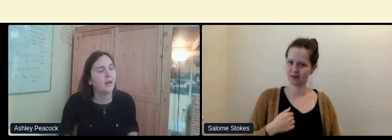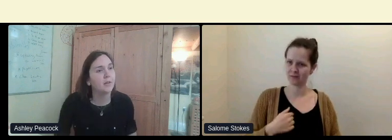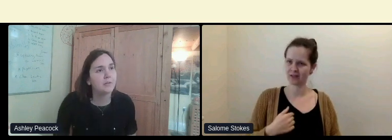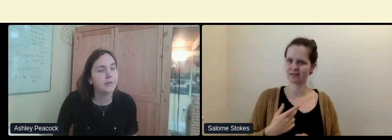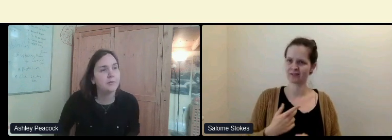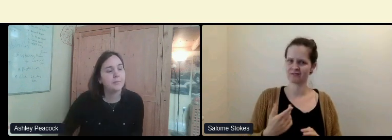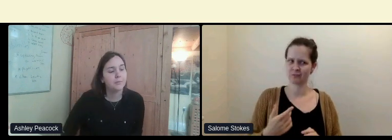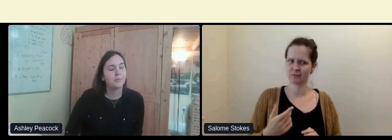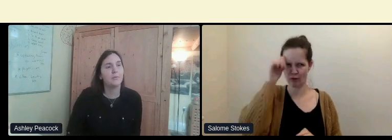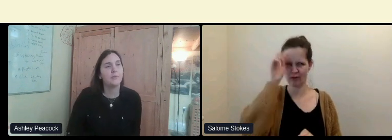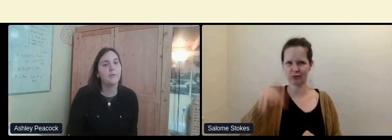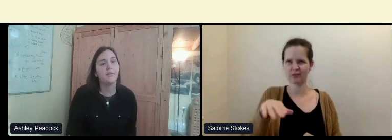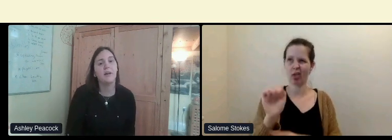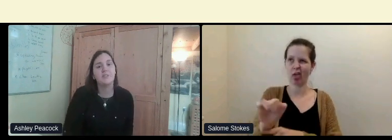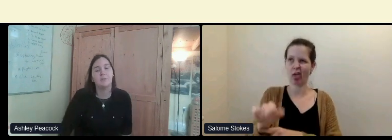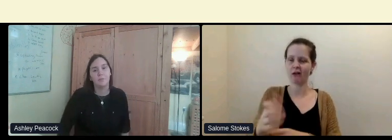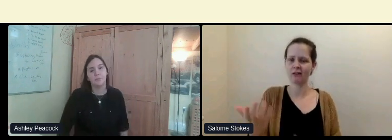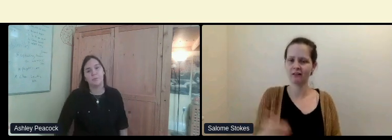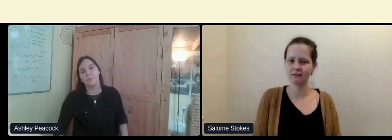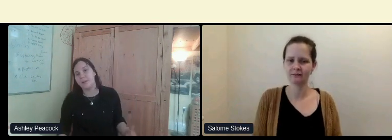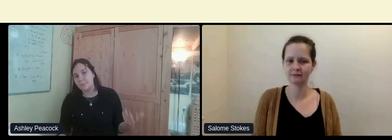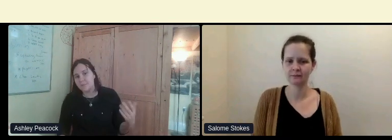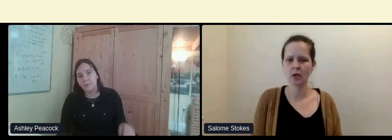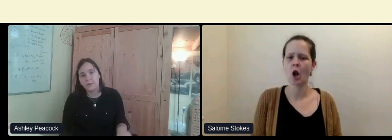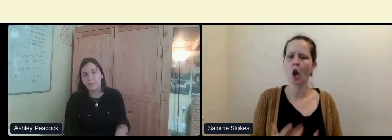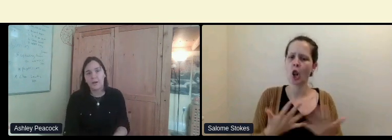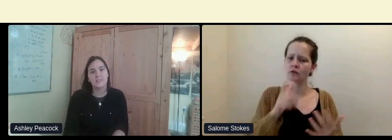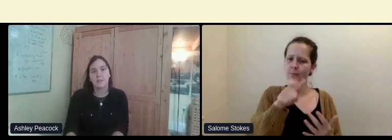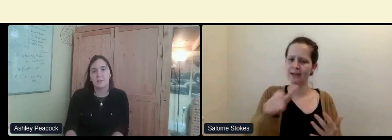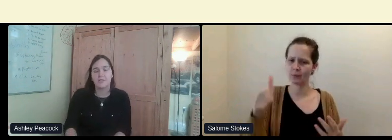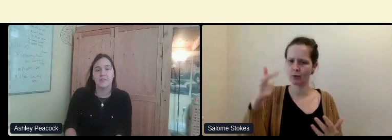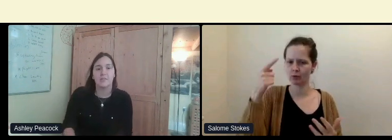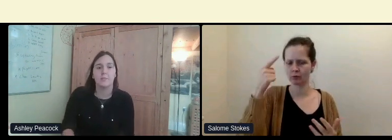A lot of people who are neurodivergent might have been told off for asking questions in the